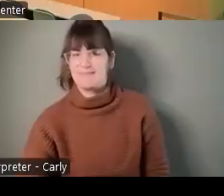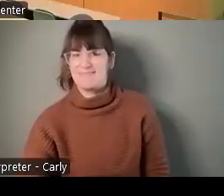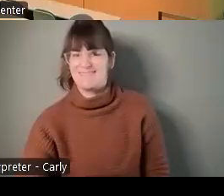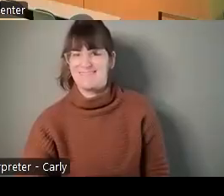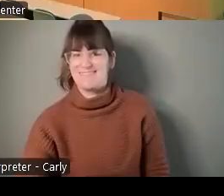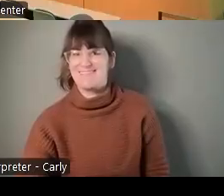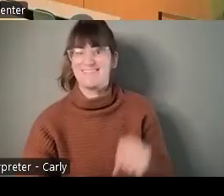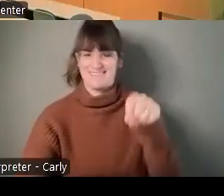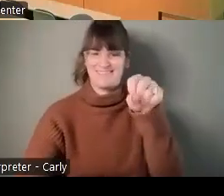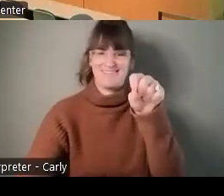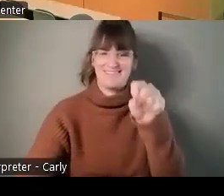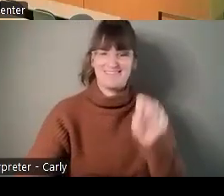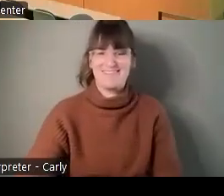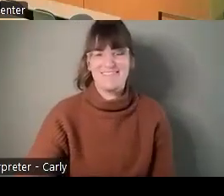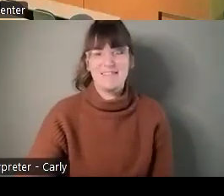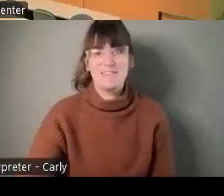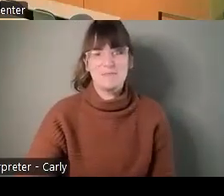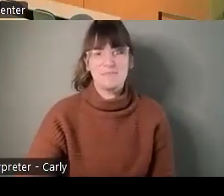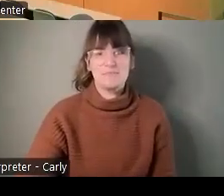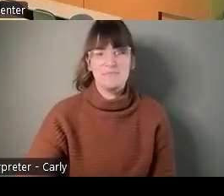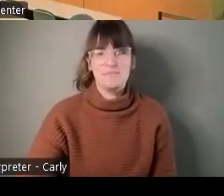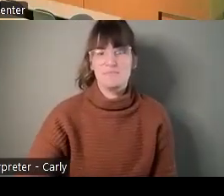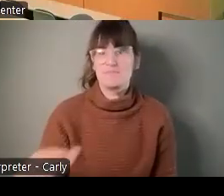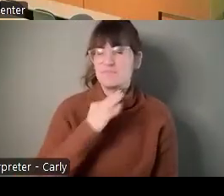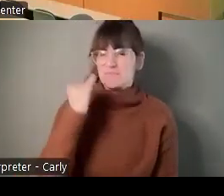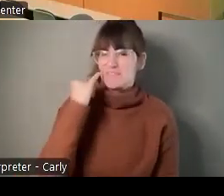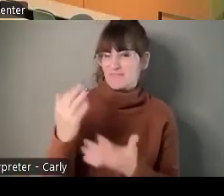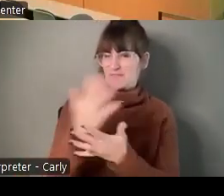just I was just curious if you've been collecting data on that too cuz I would just be interested in